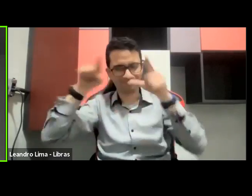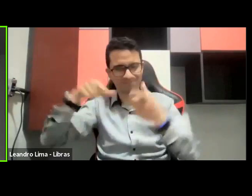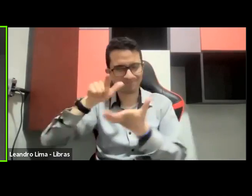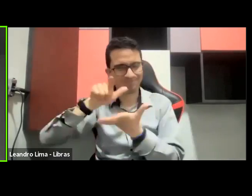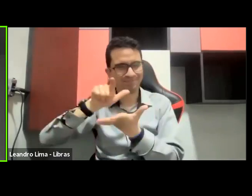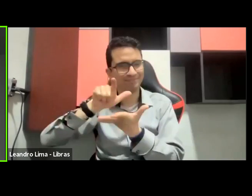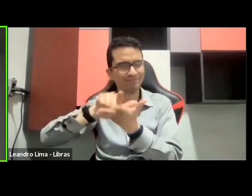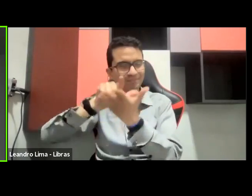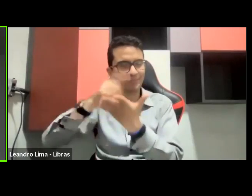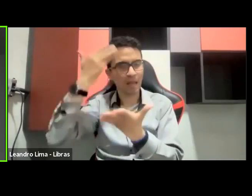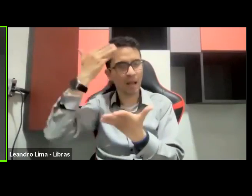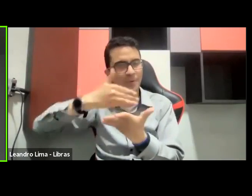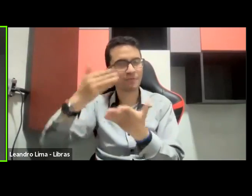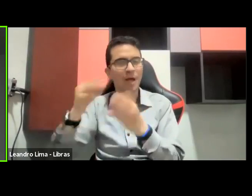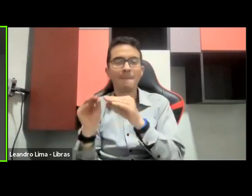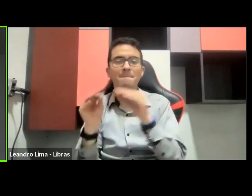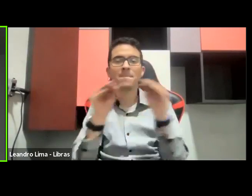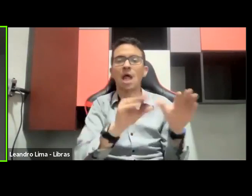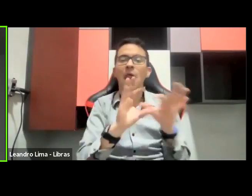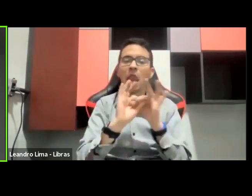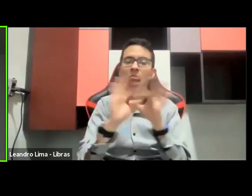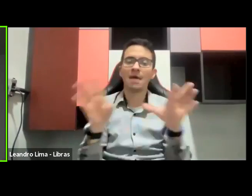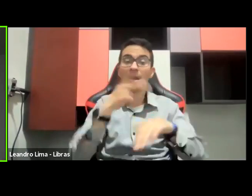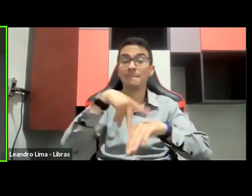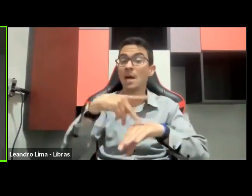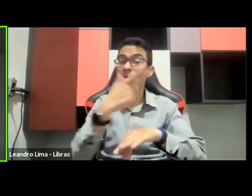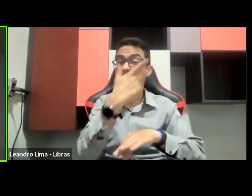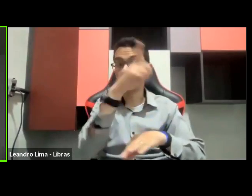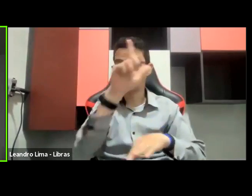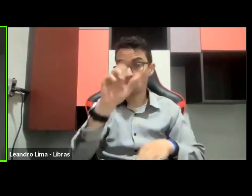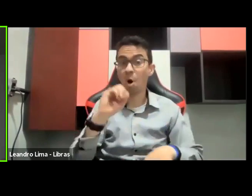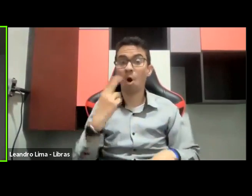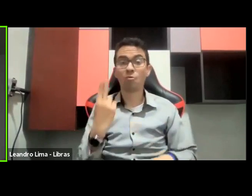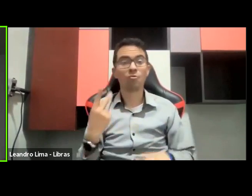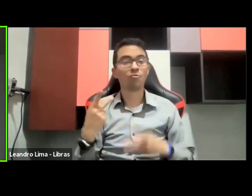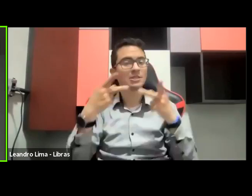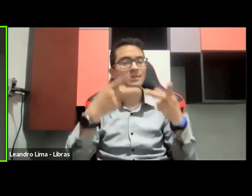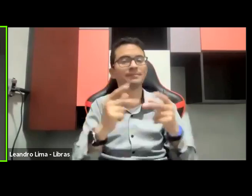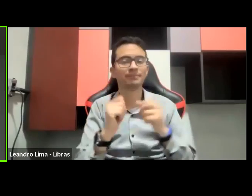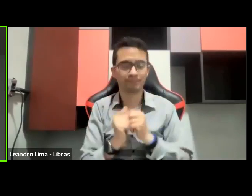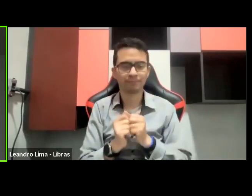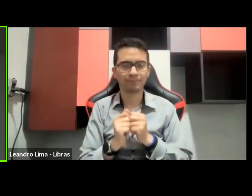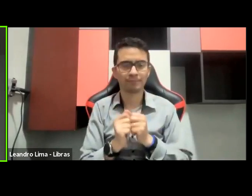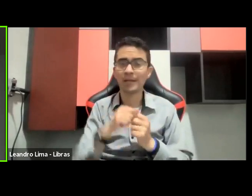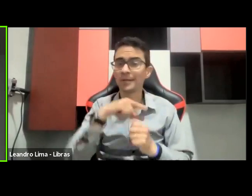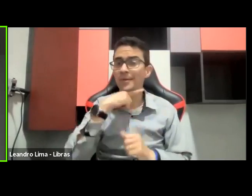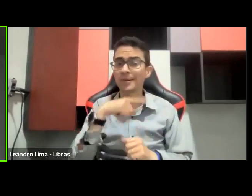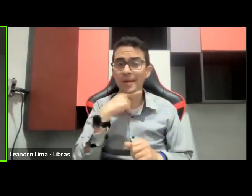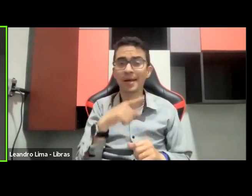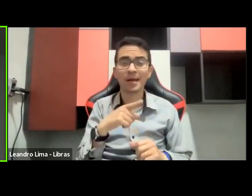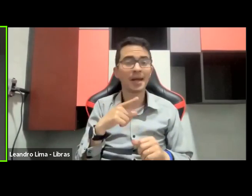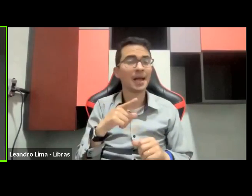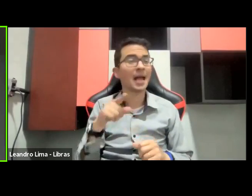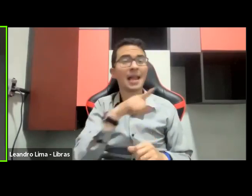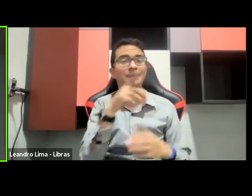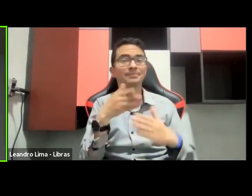cannot have. For instance, health third step instance, health, third steel